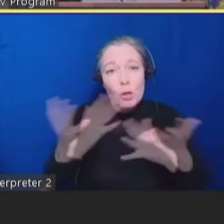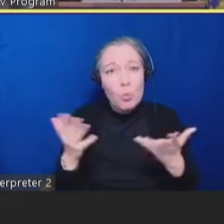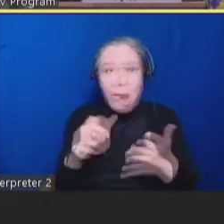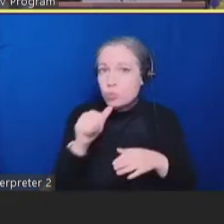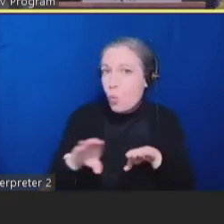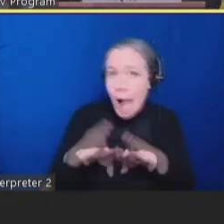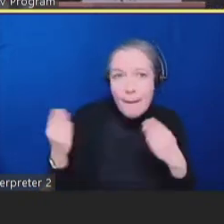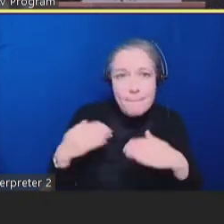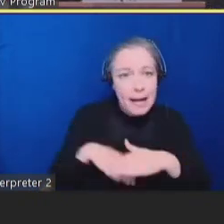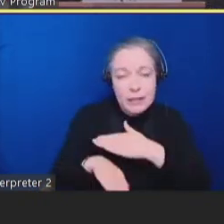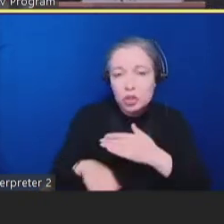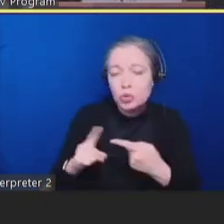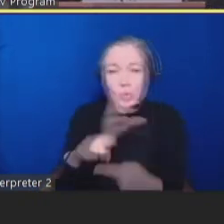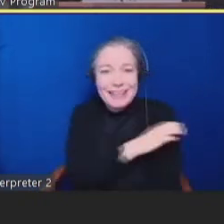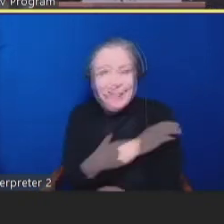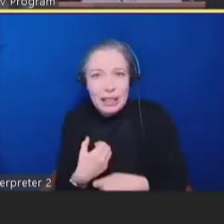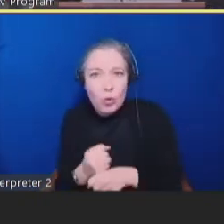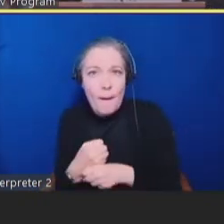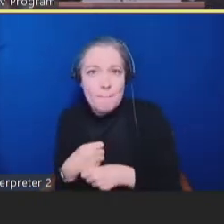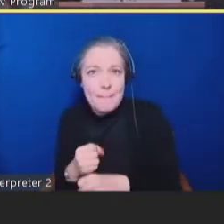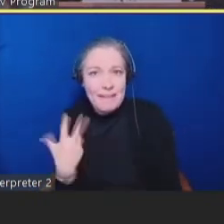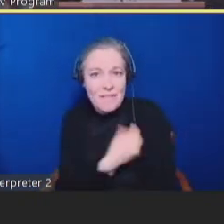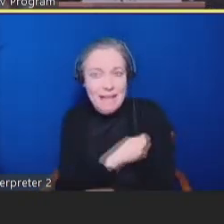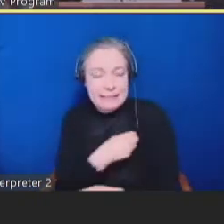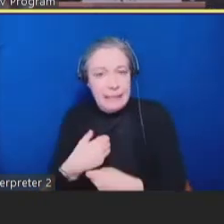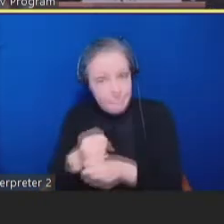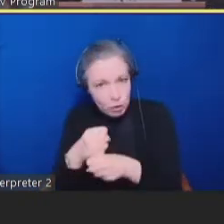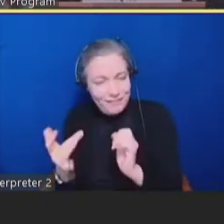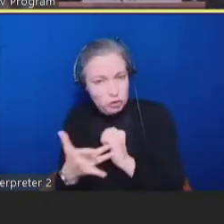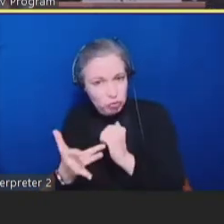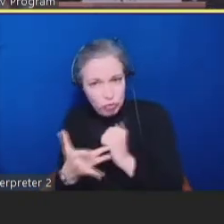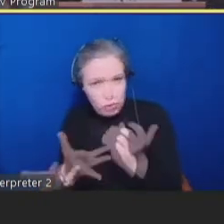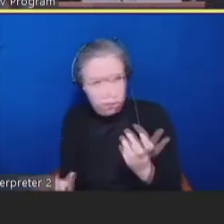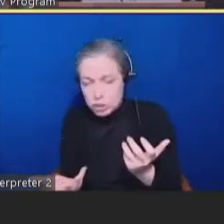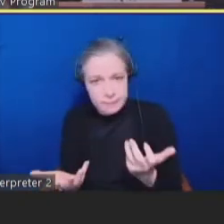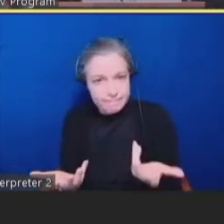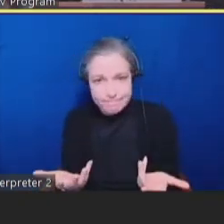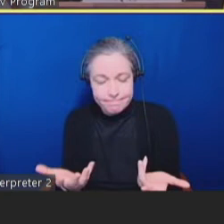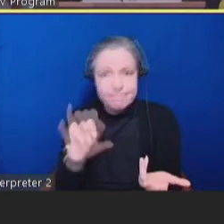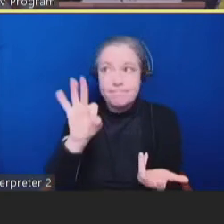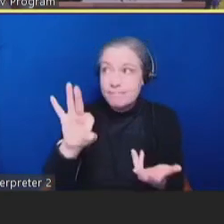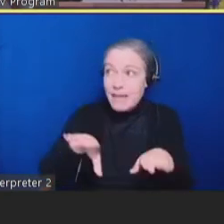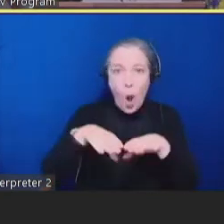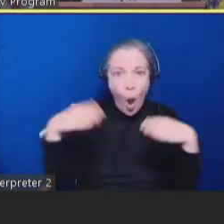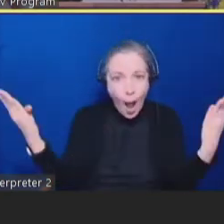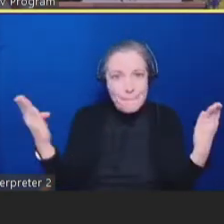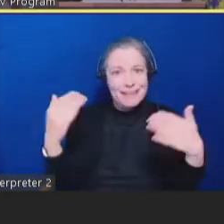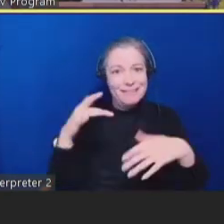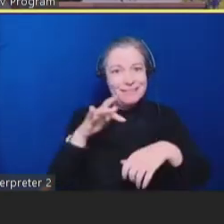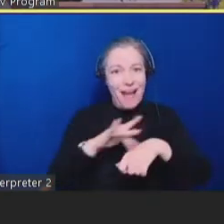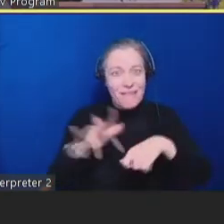manufacturing technology. This technology, if made openly available throughout the country,